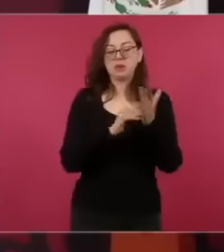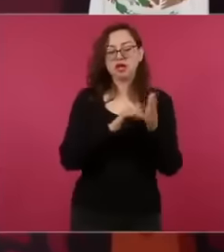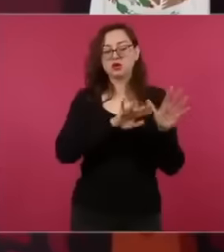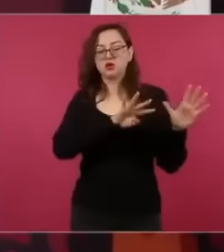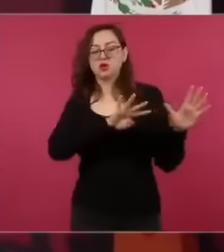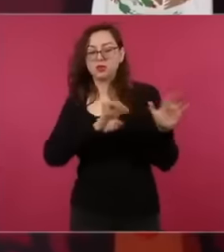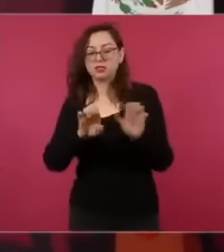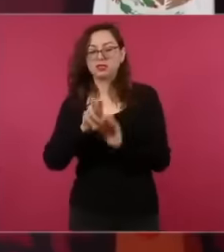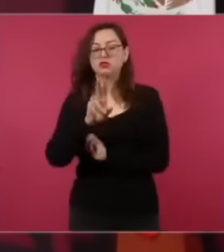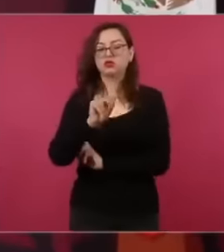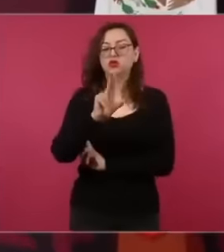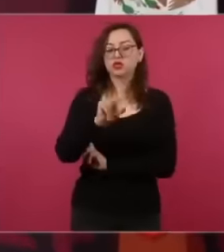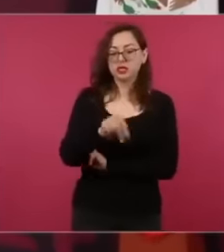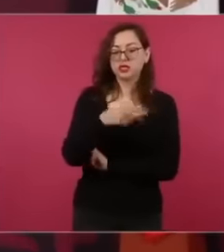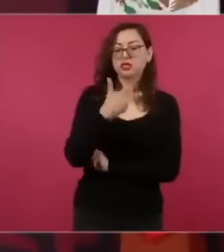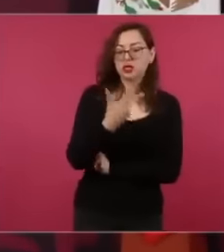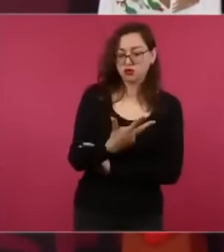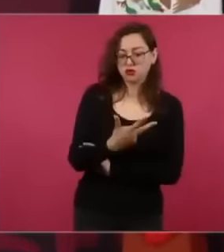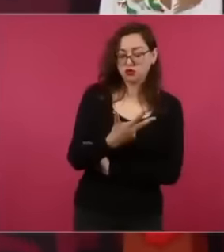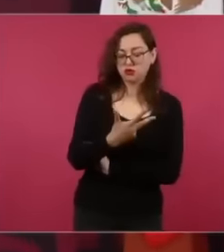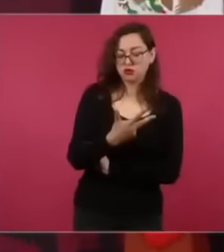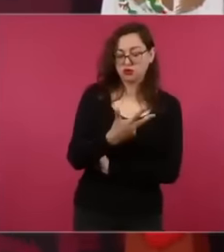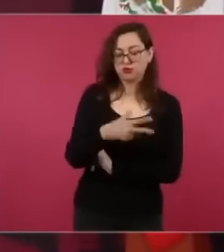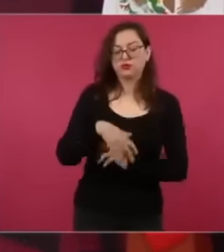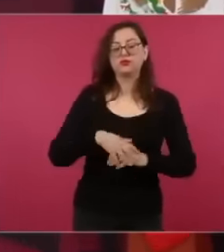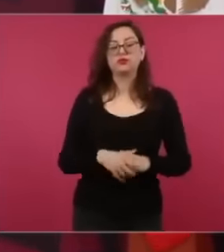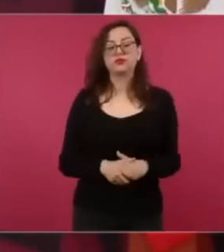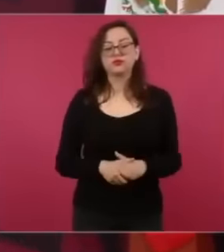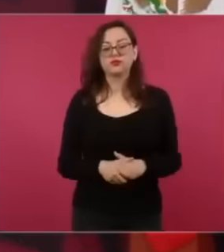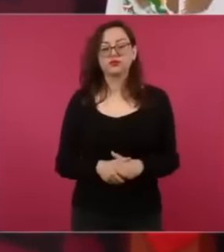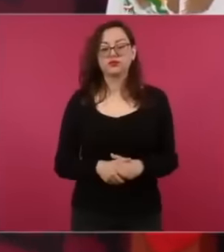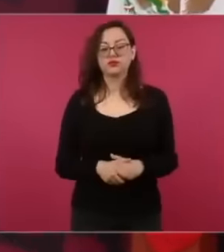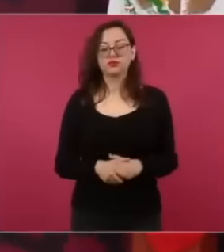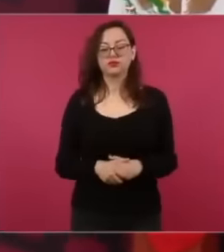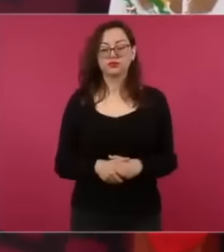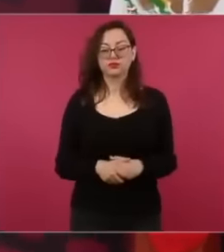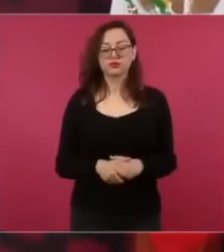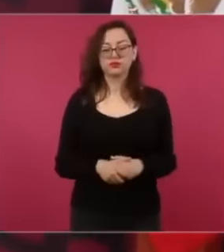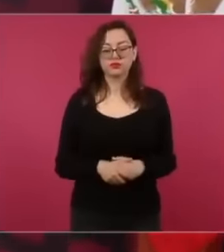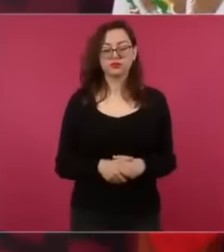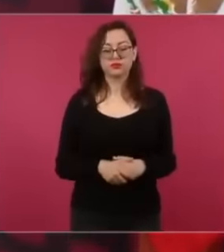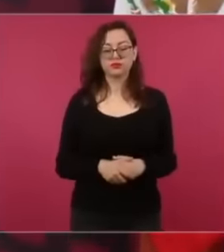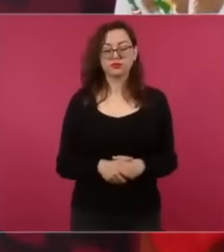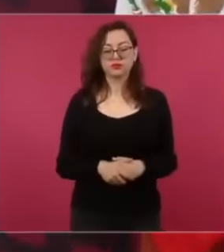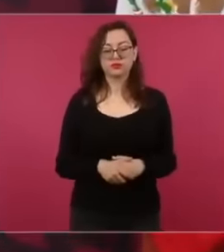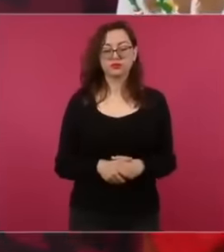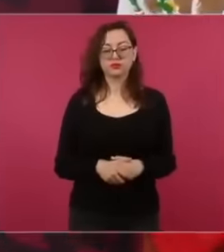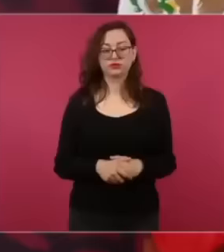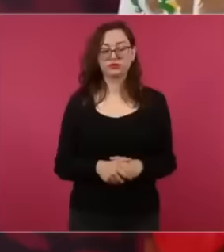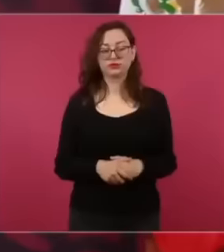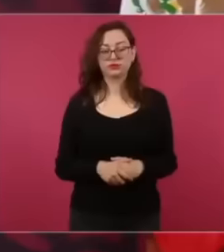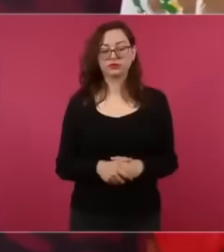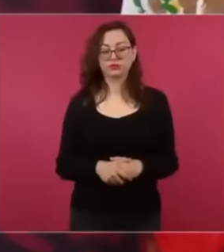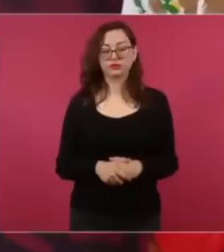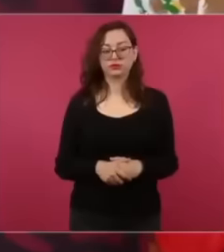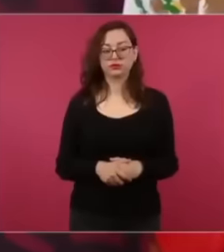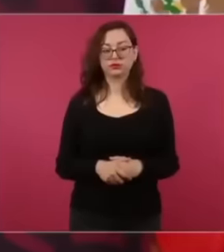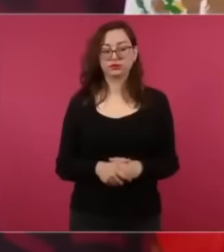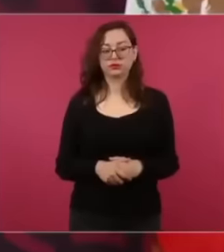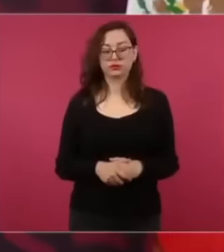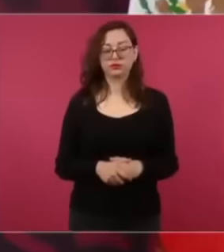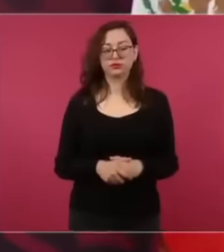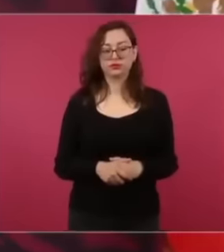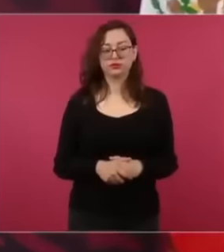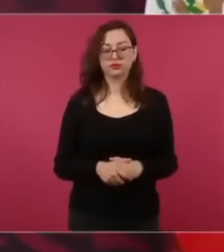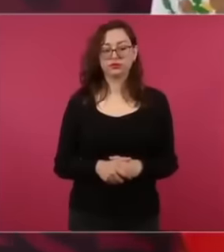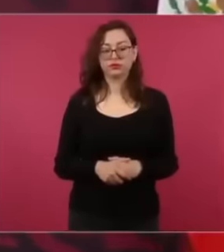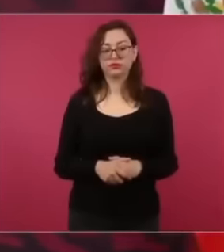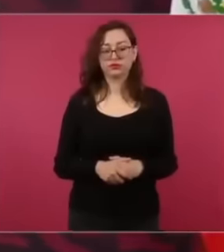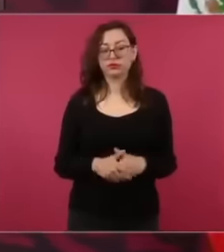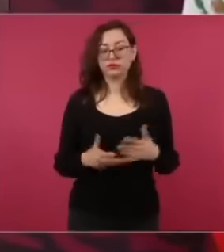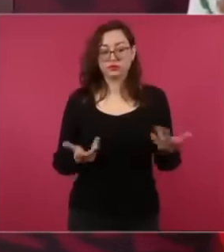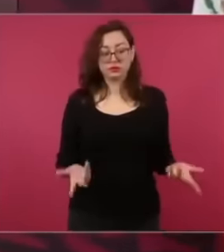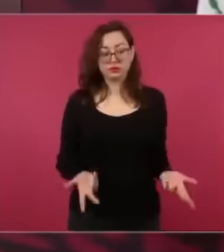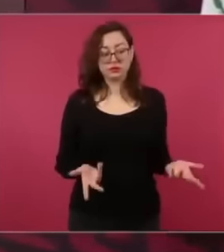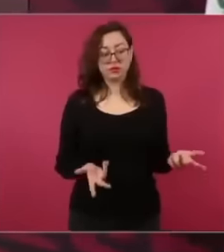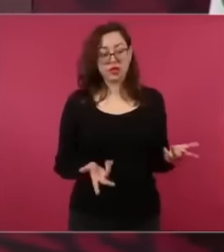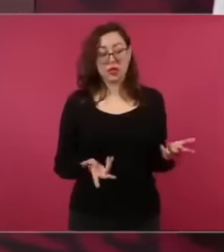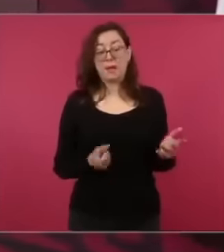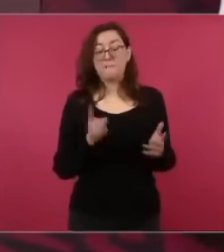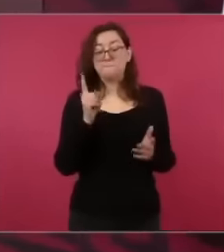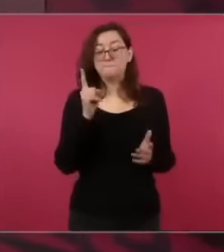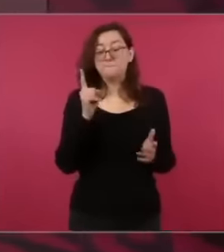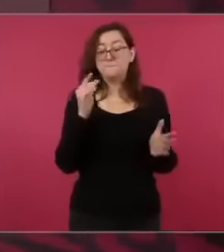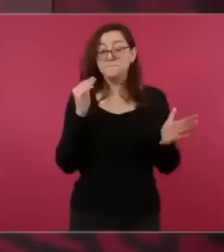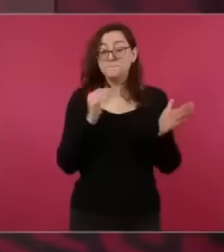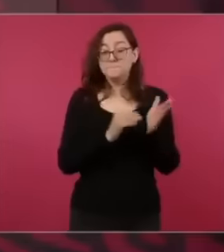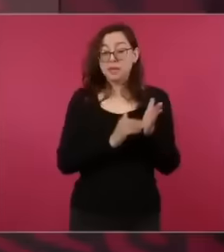1988 and of the 1000 richest in the world